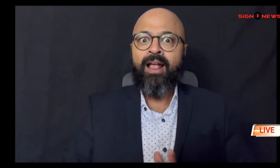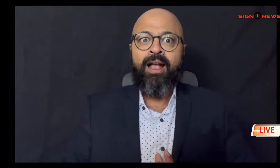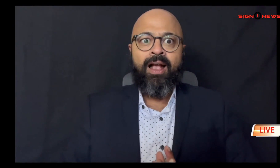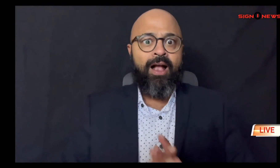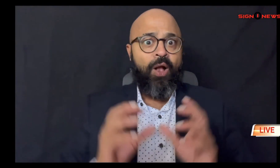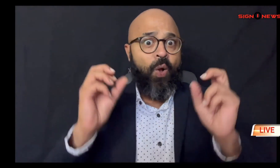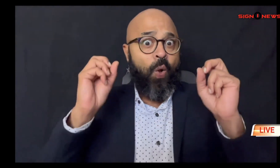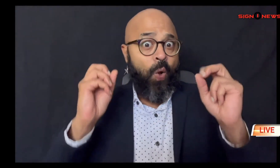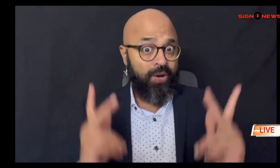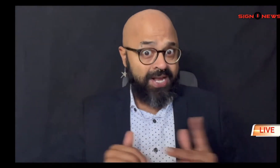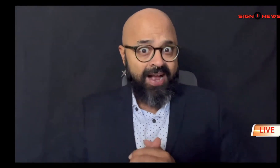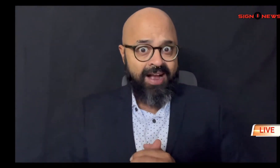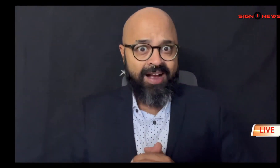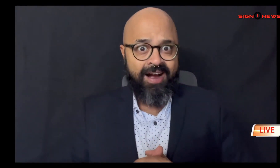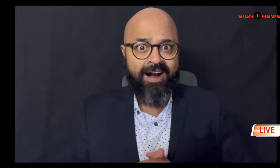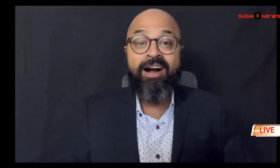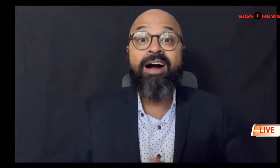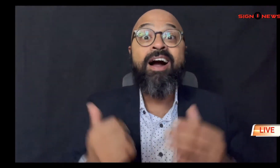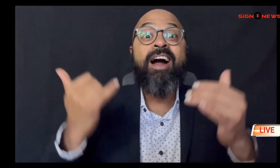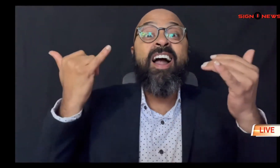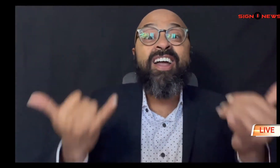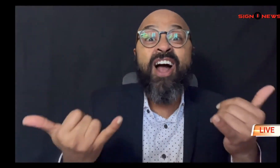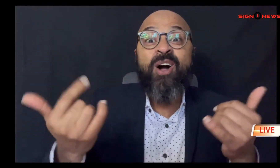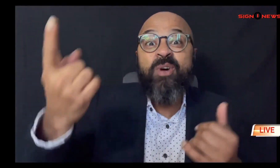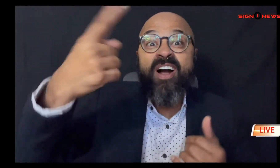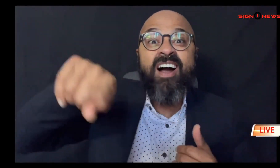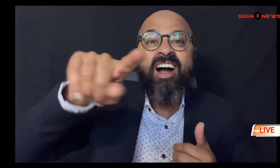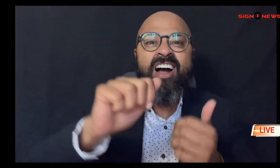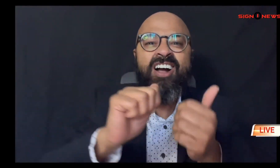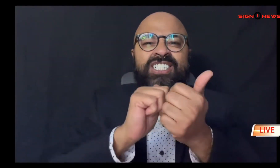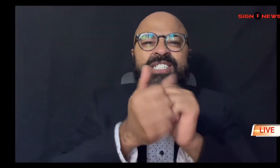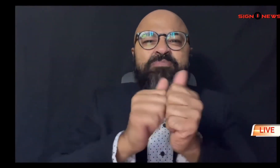Okay now for all of you Sports lovers.